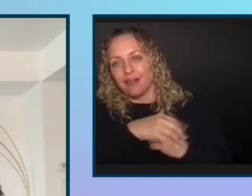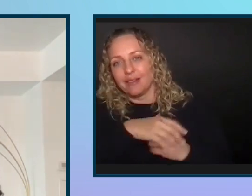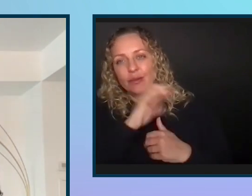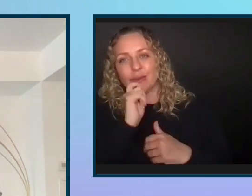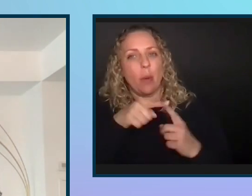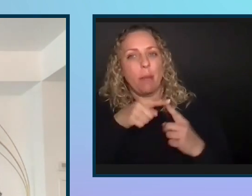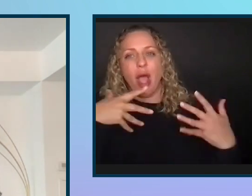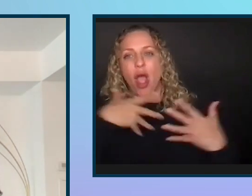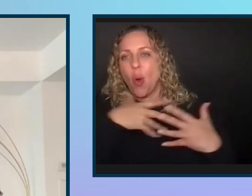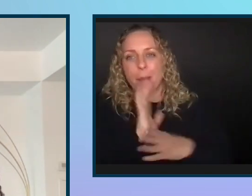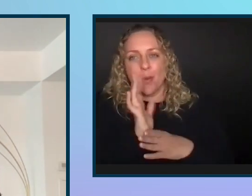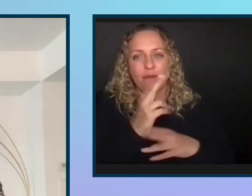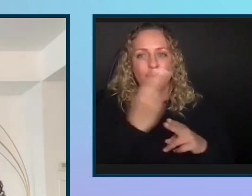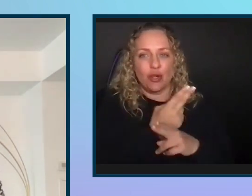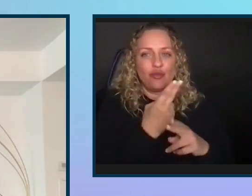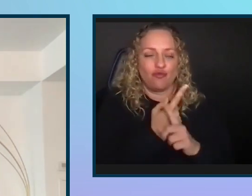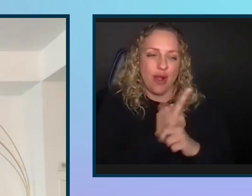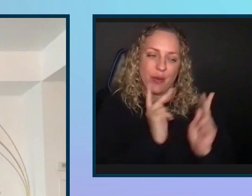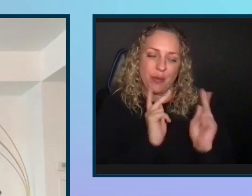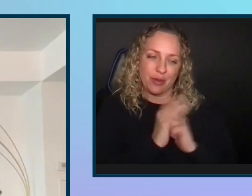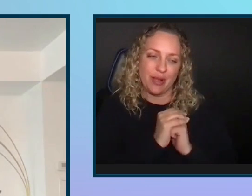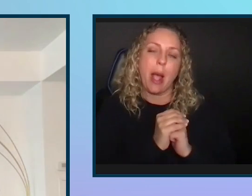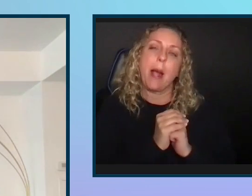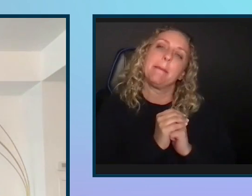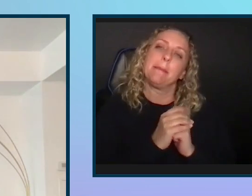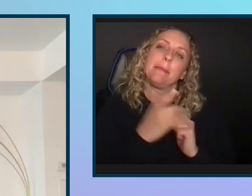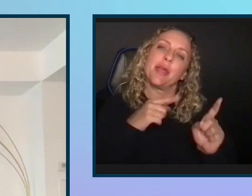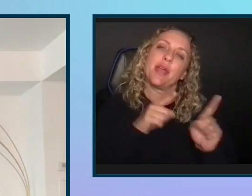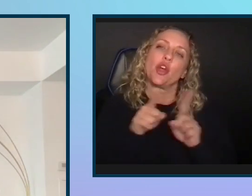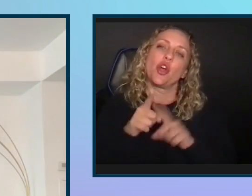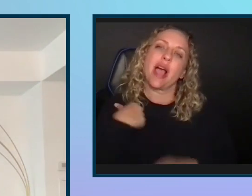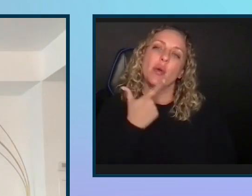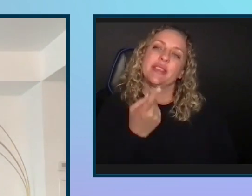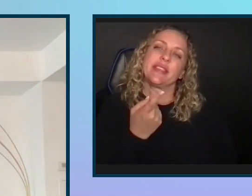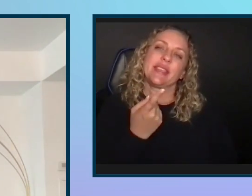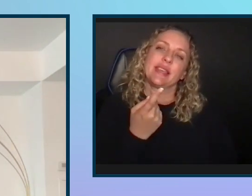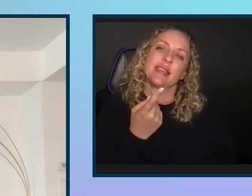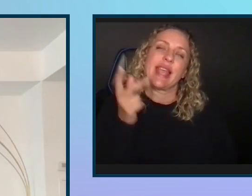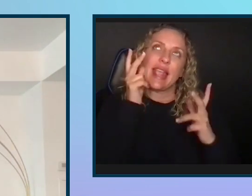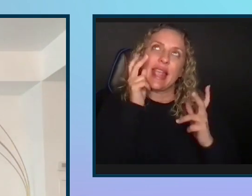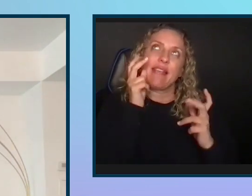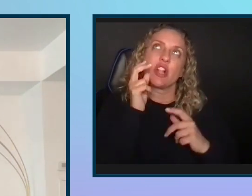that just like uses regular people. But also I would say "Evil Dead", not the a like Sam Raimi one,